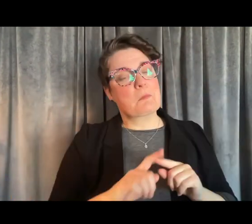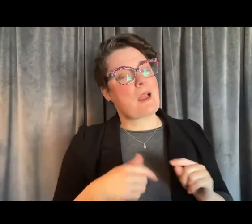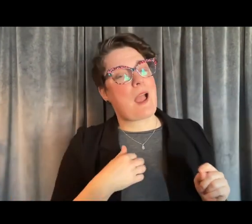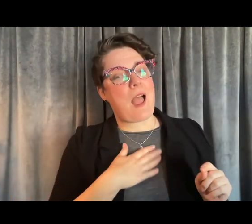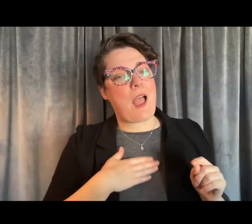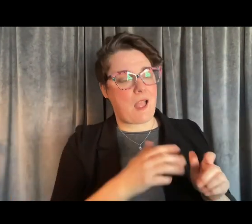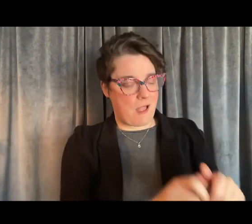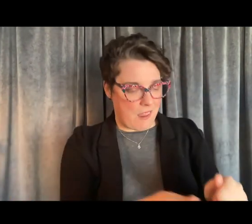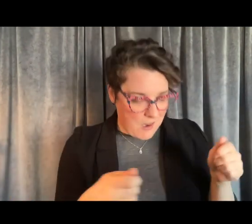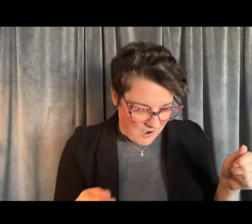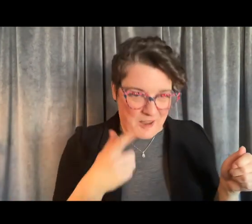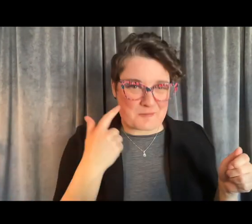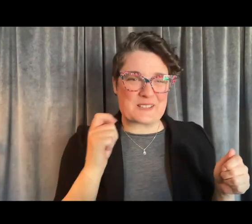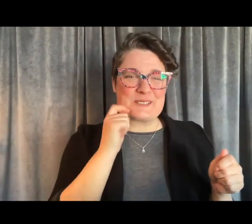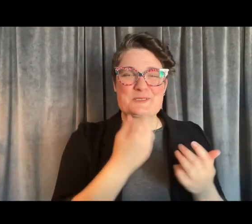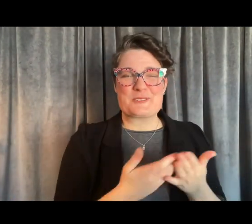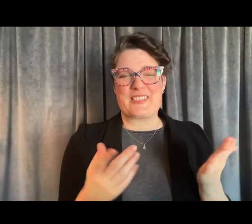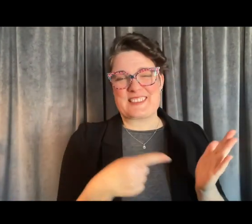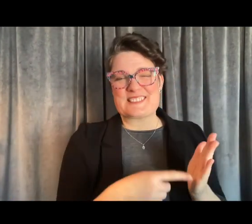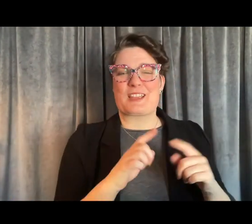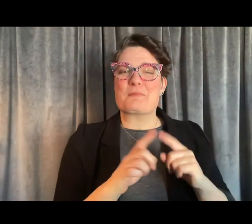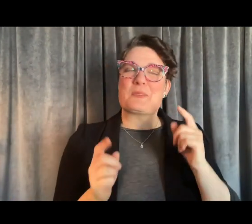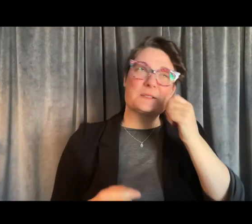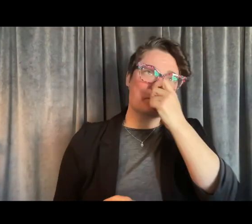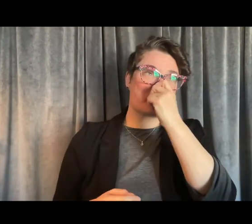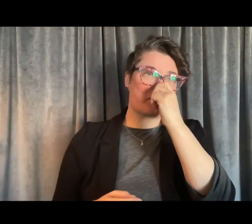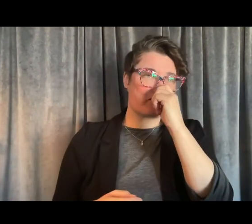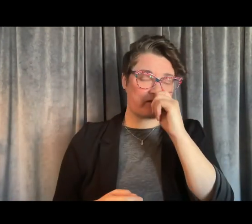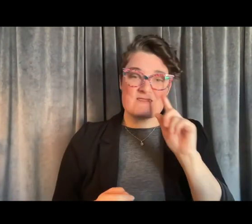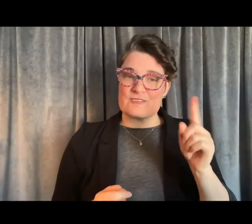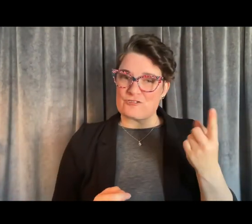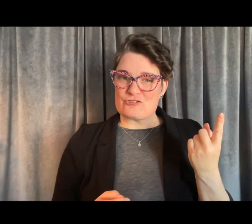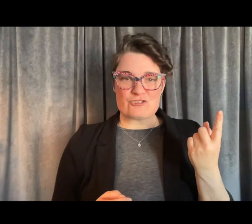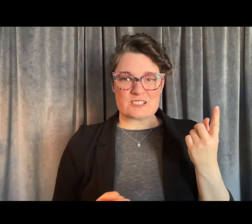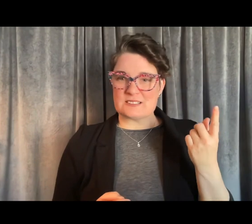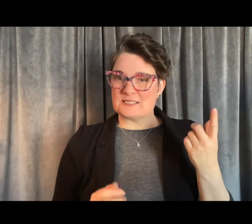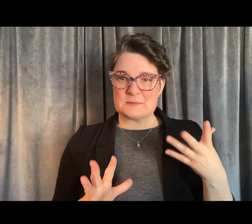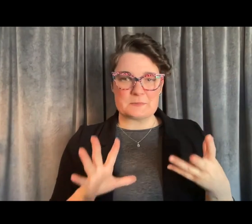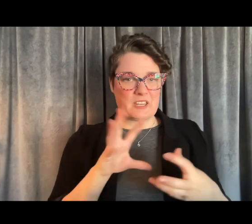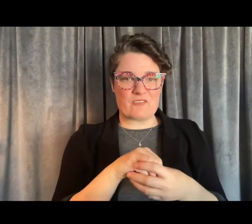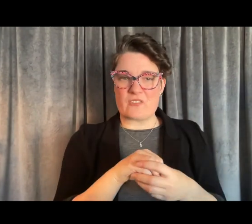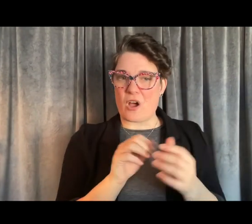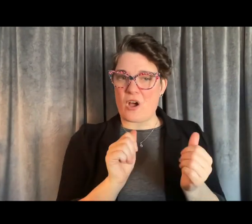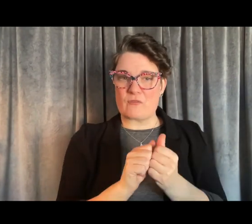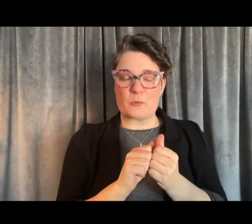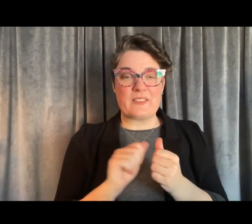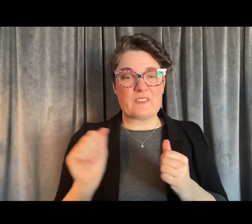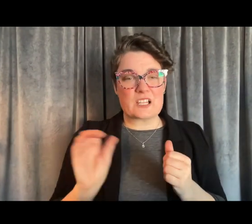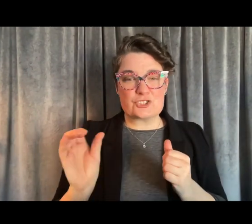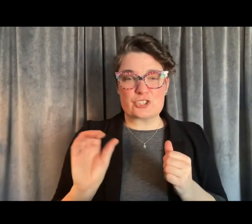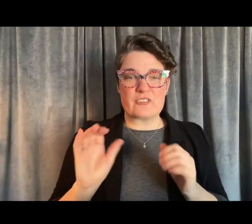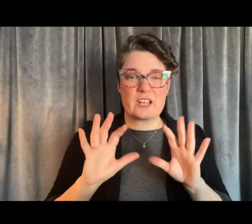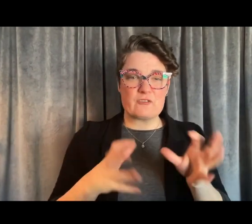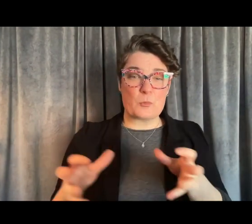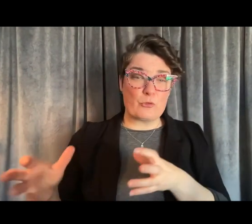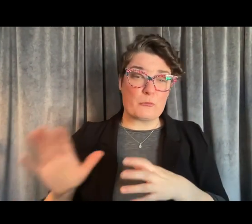Although I do like to crack them cuz there's some really cool things in there. But, just the, you know, being like involved in the conservative movement's